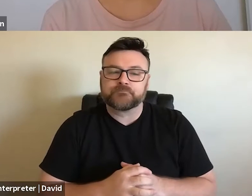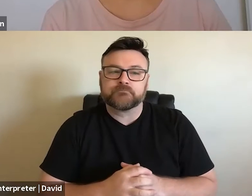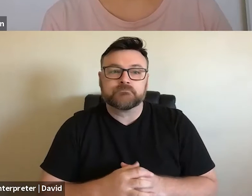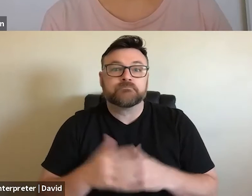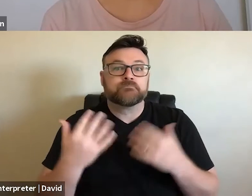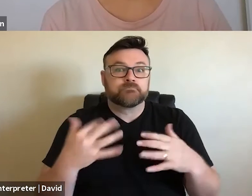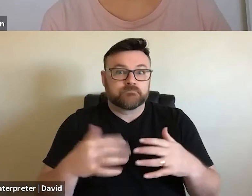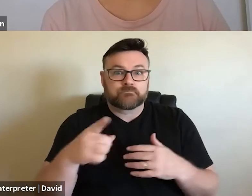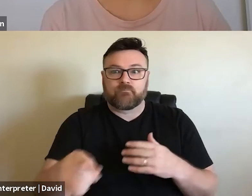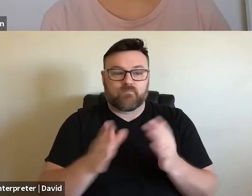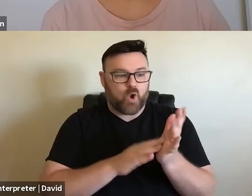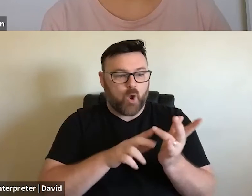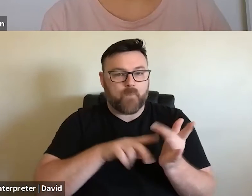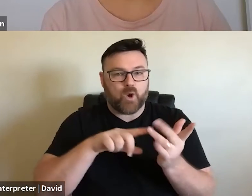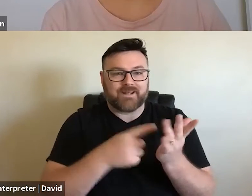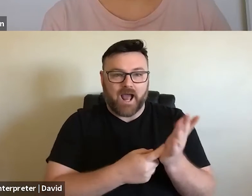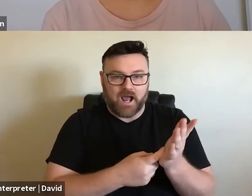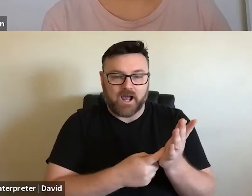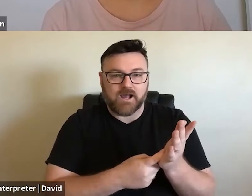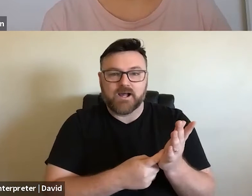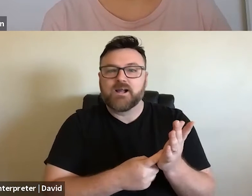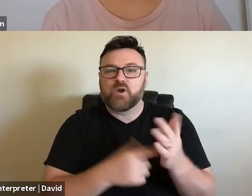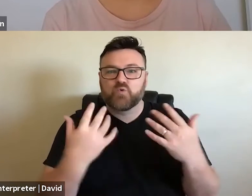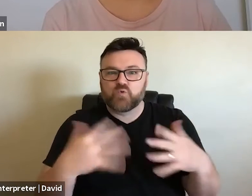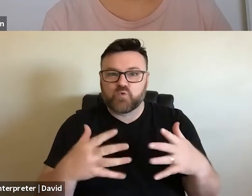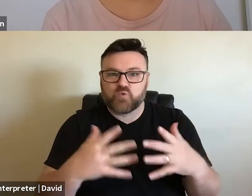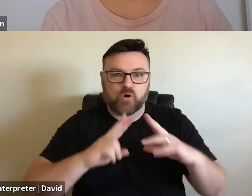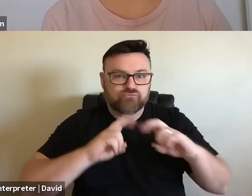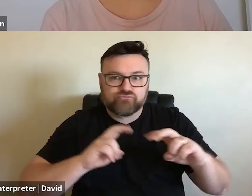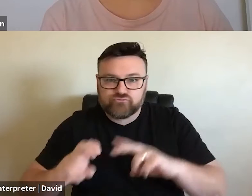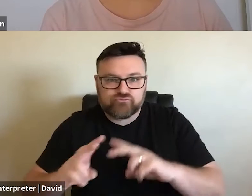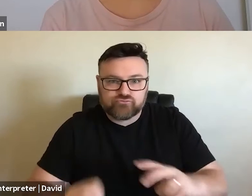data that our patent makers will found have been delivering since the beginning of the